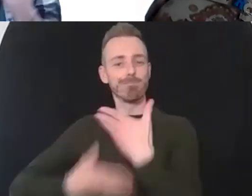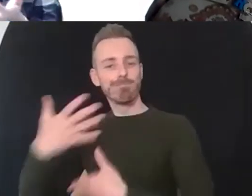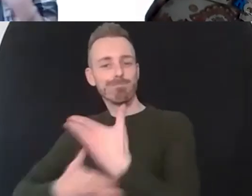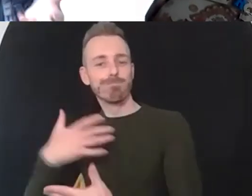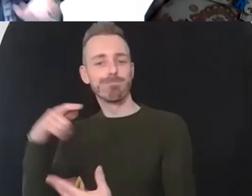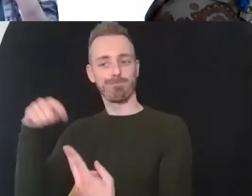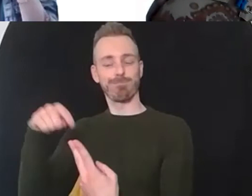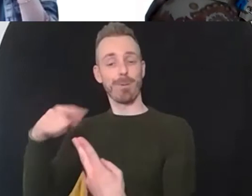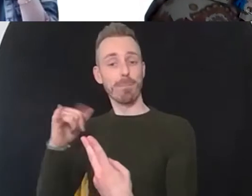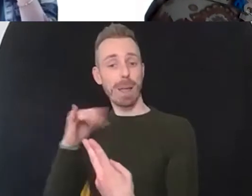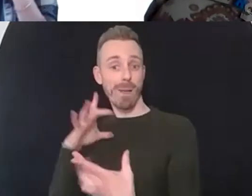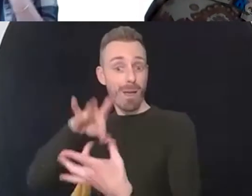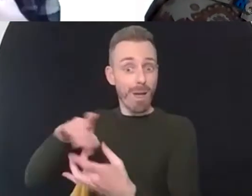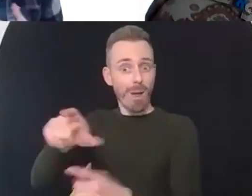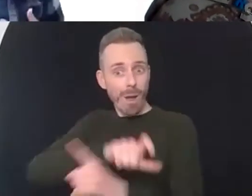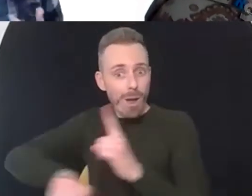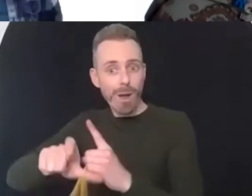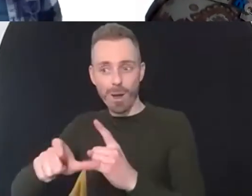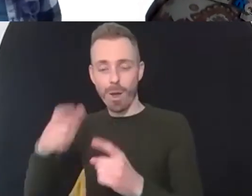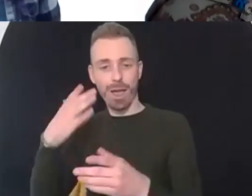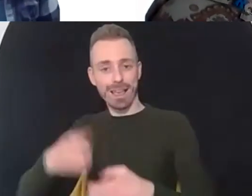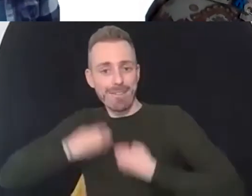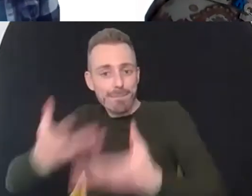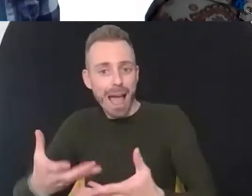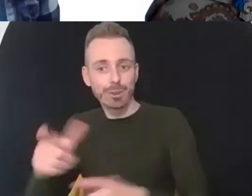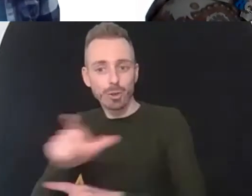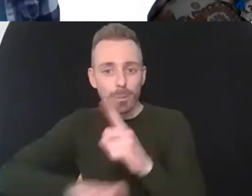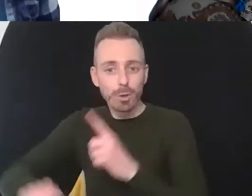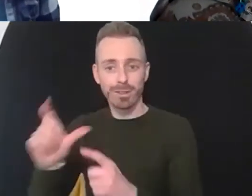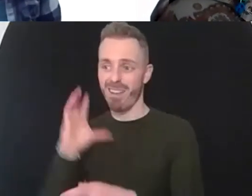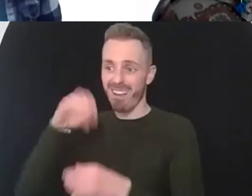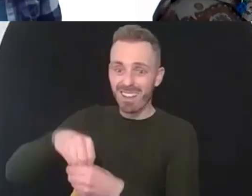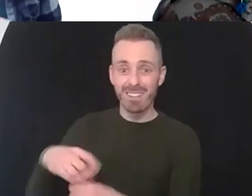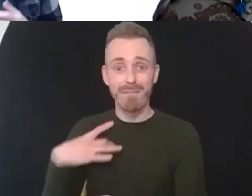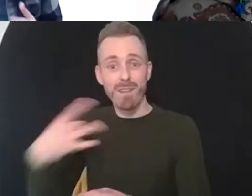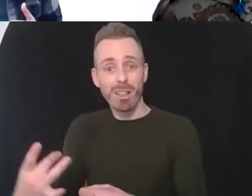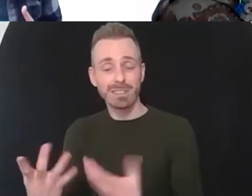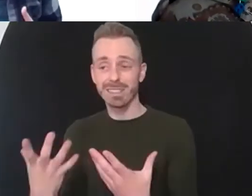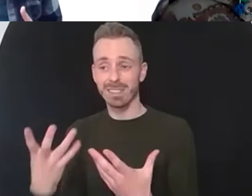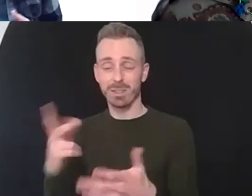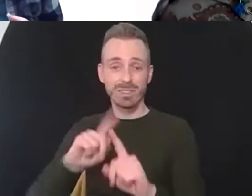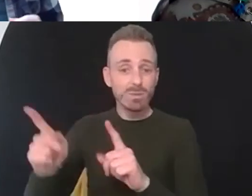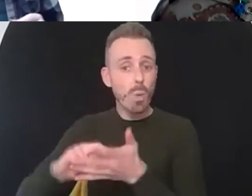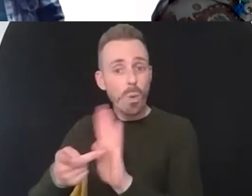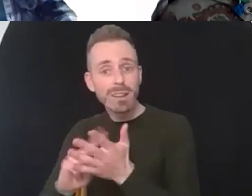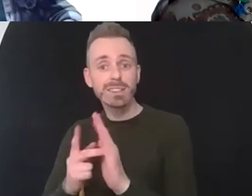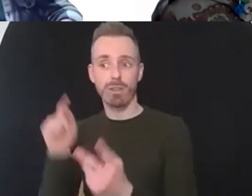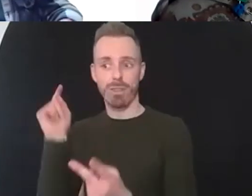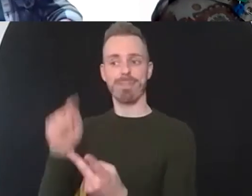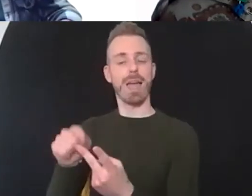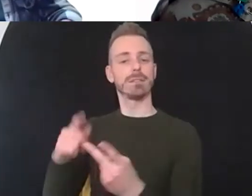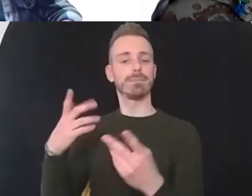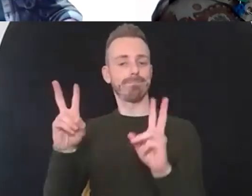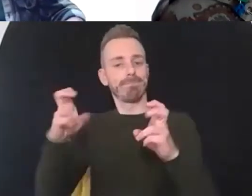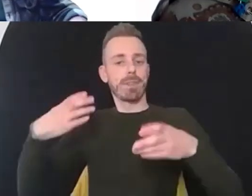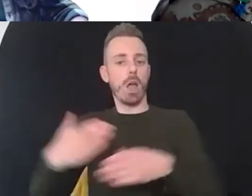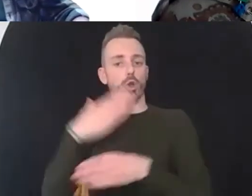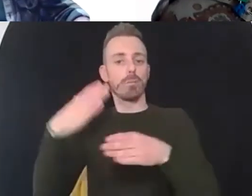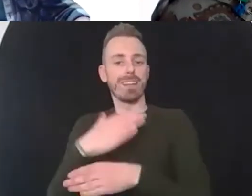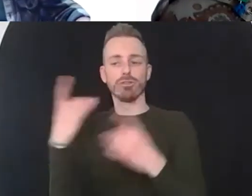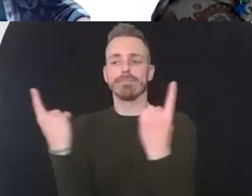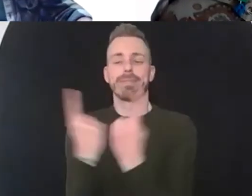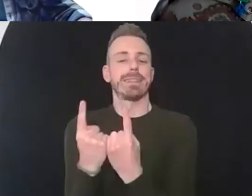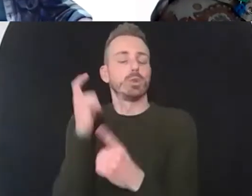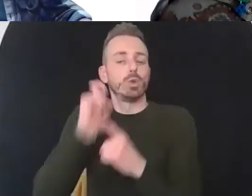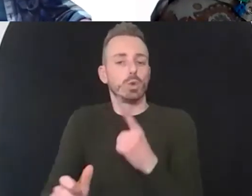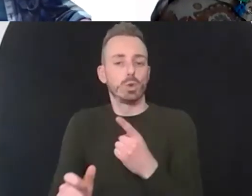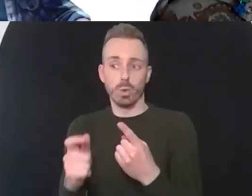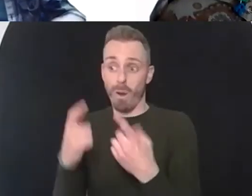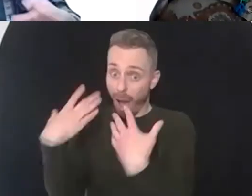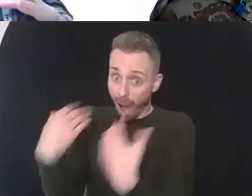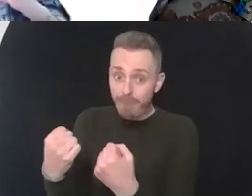might be engaging in uh voluntary organizations um for uh for example um and um and then um